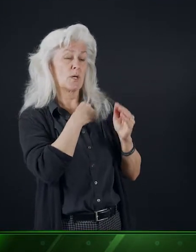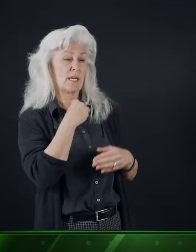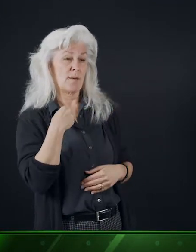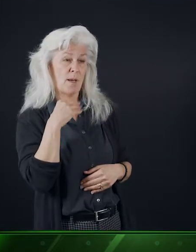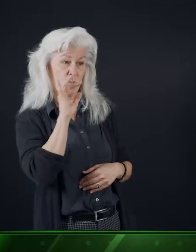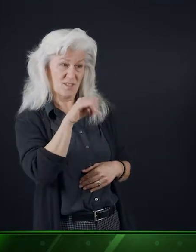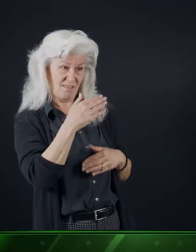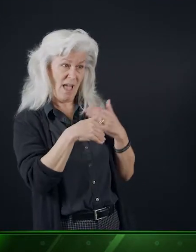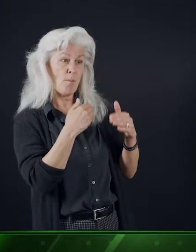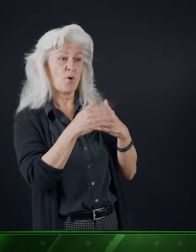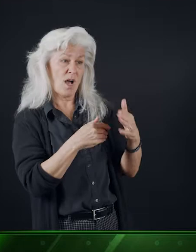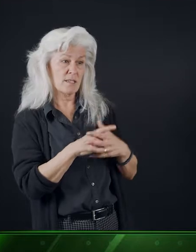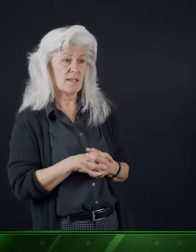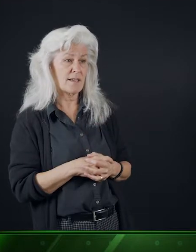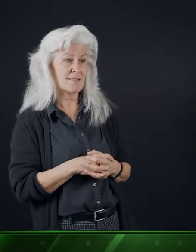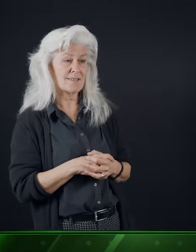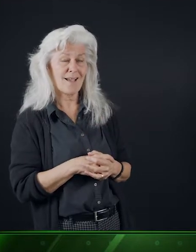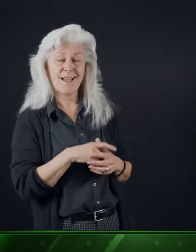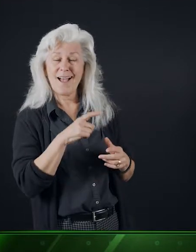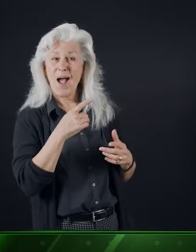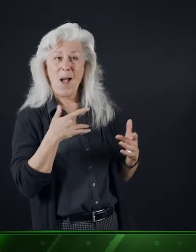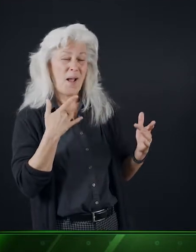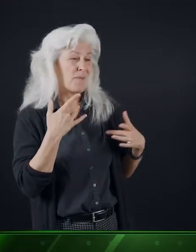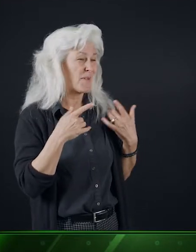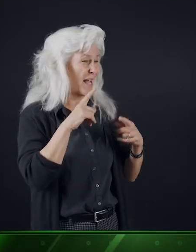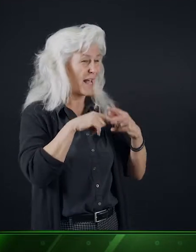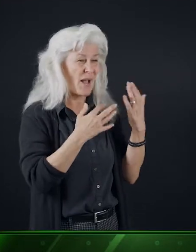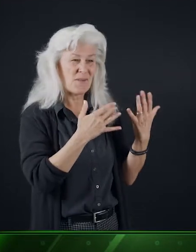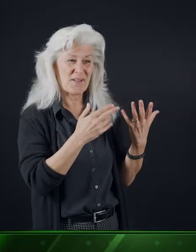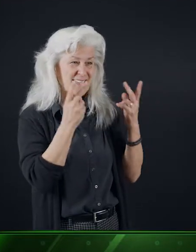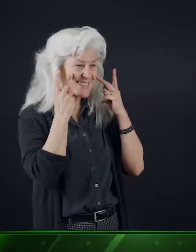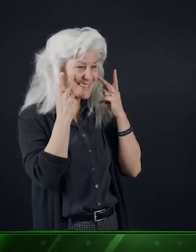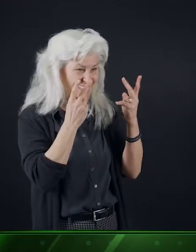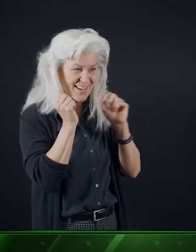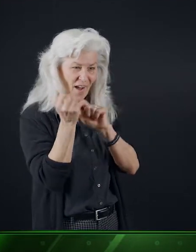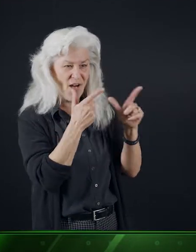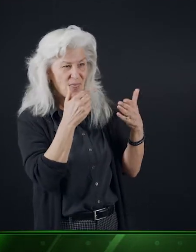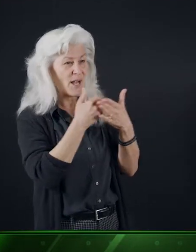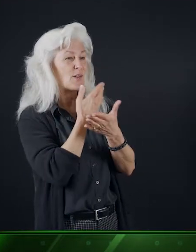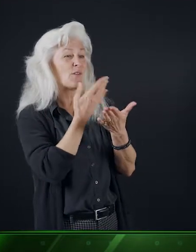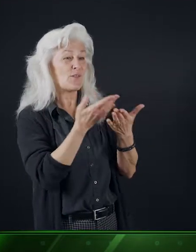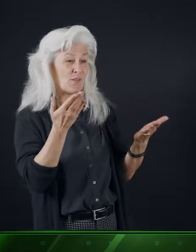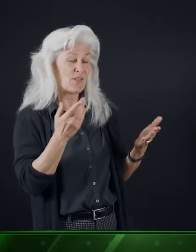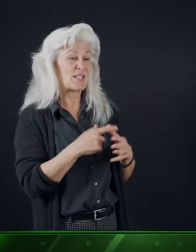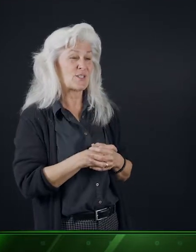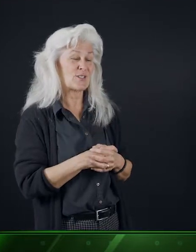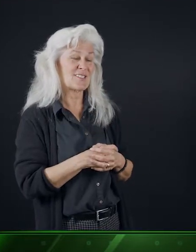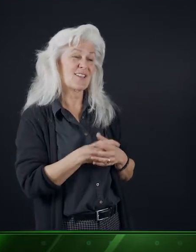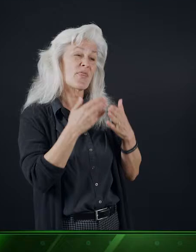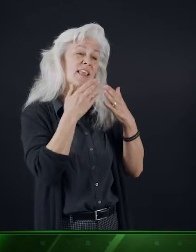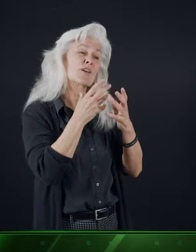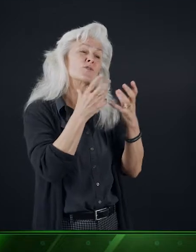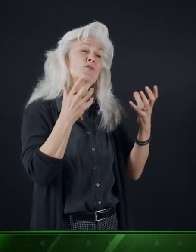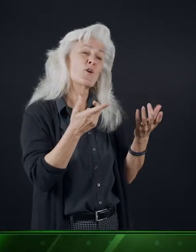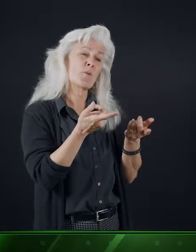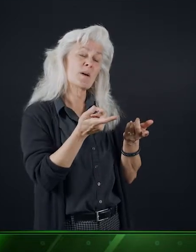I just can't wait to check that out along with all these new features. Paige, thank you so much for taking the time to talk with us today.